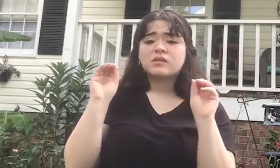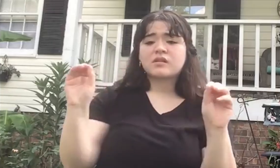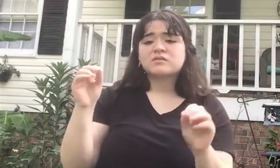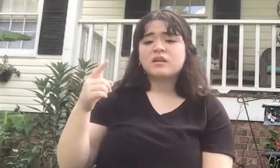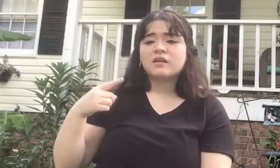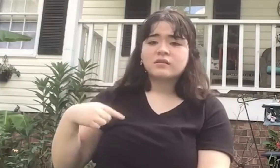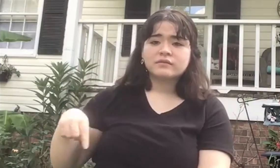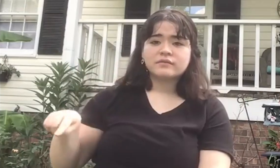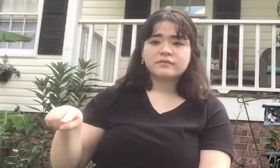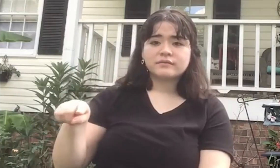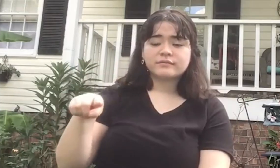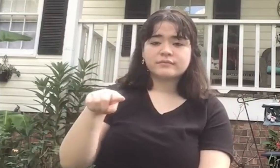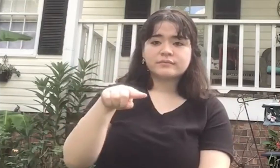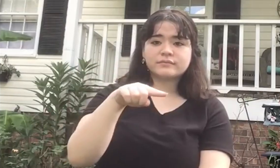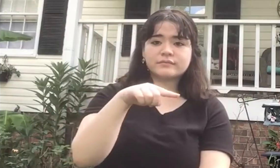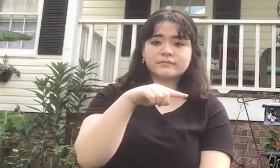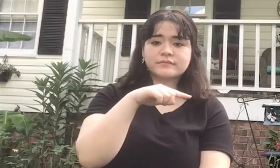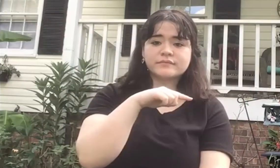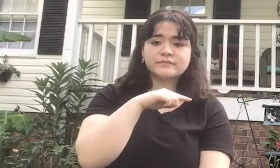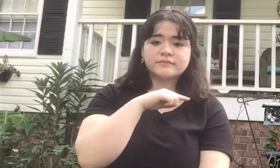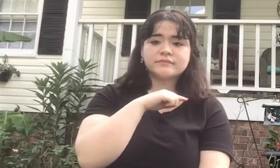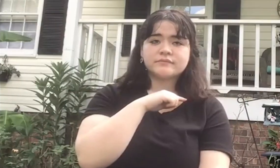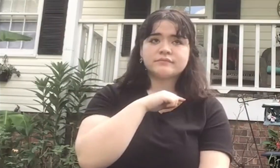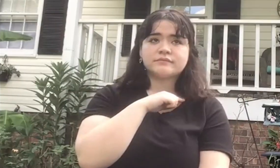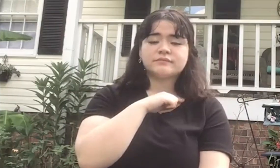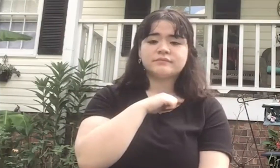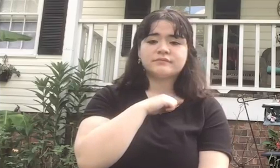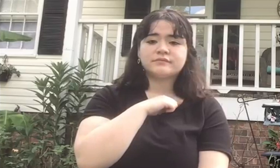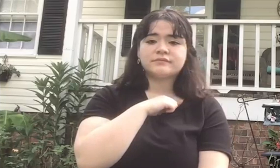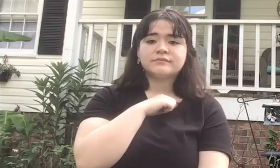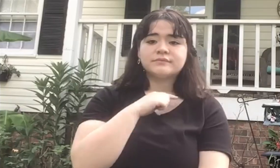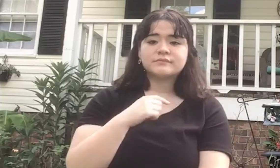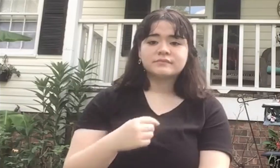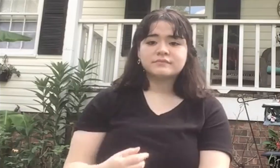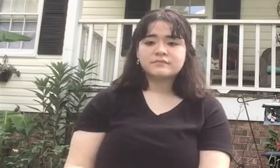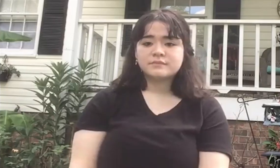a pandemic that none of us have faced.